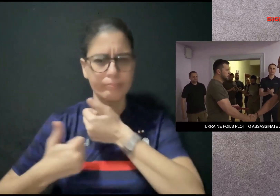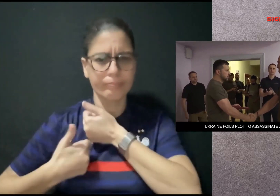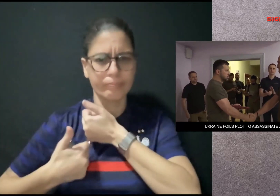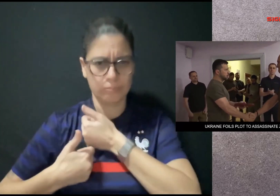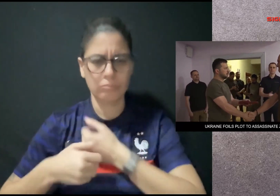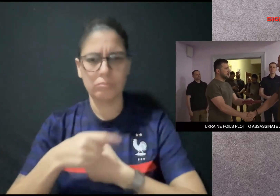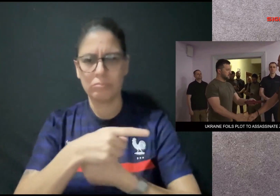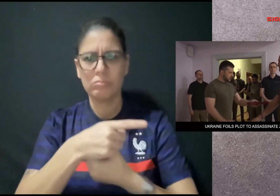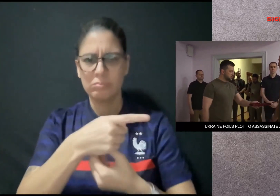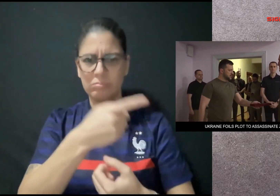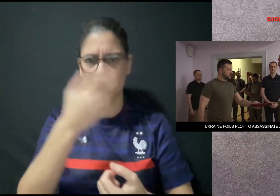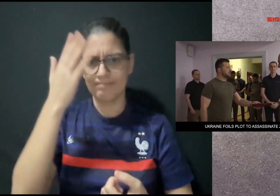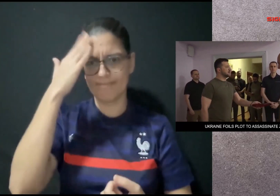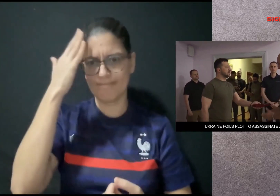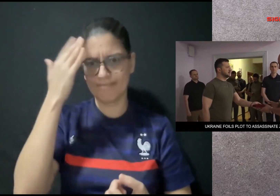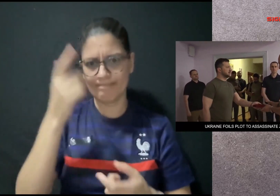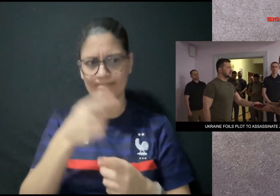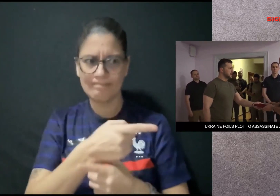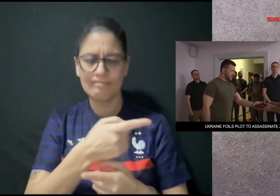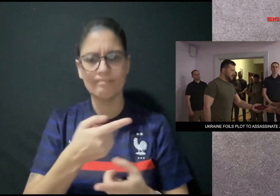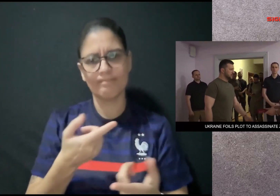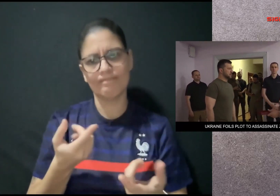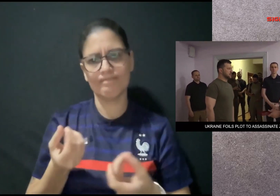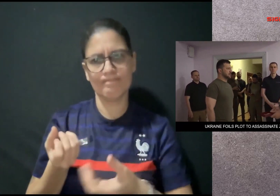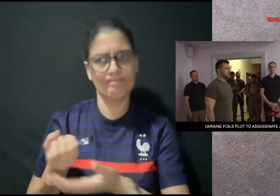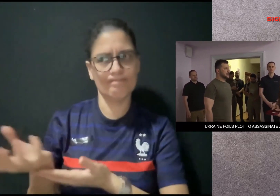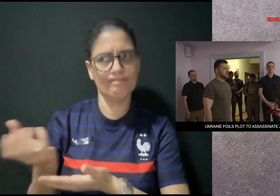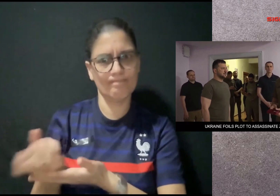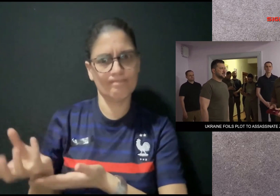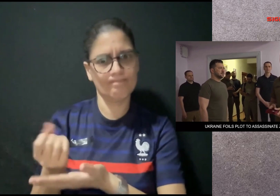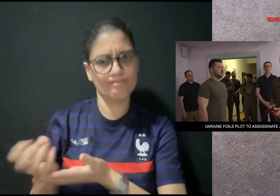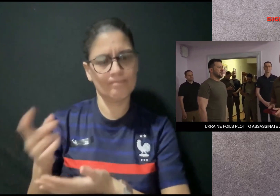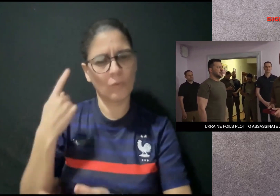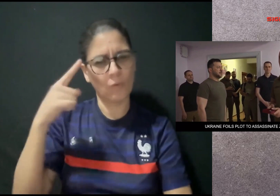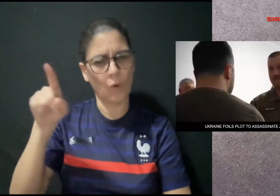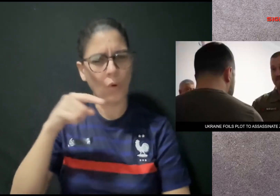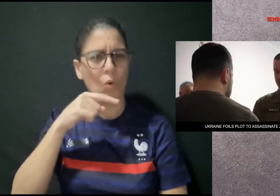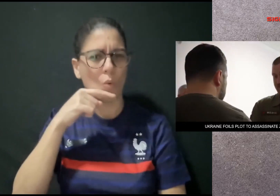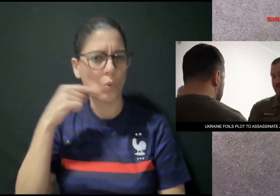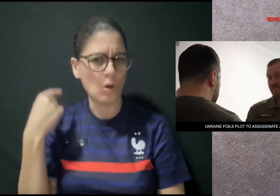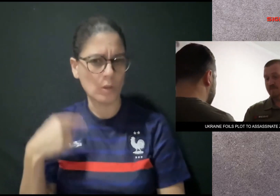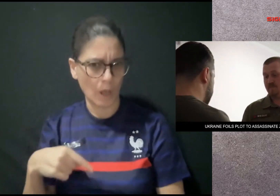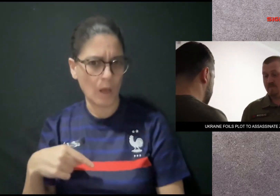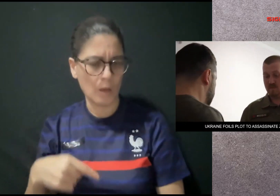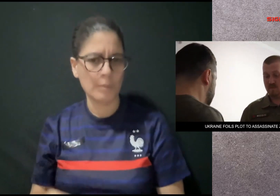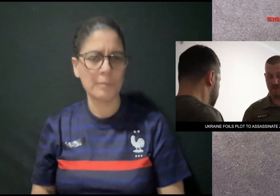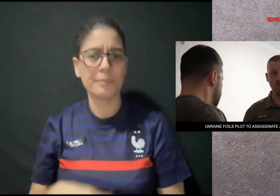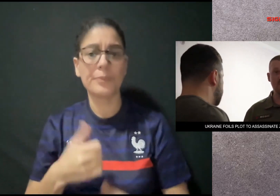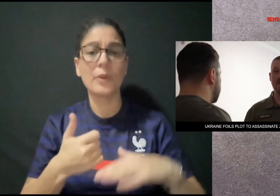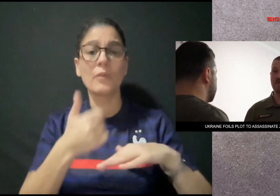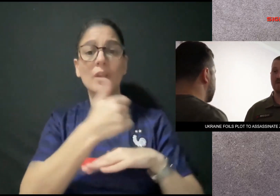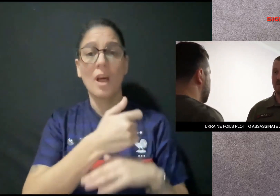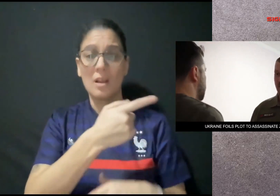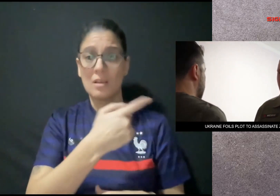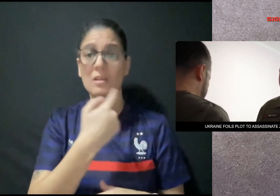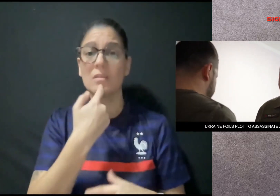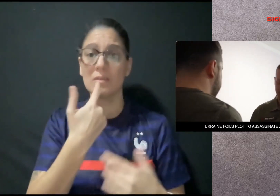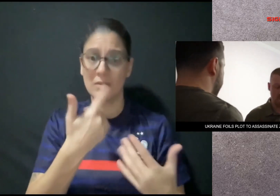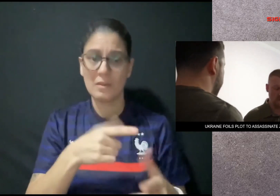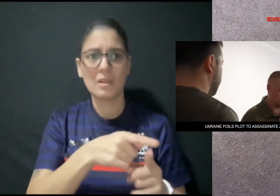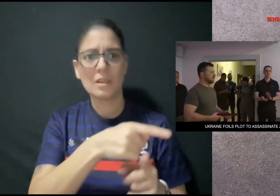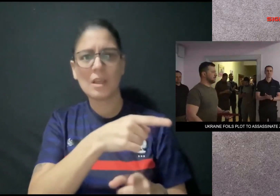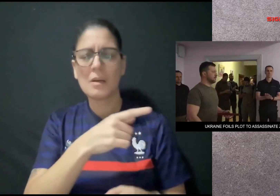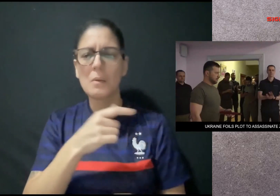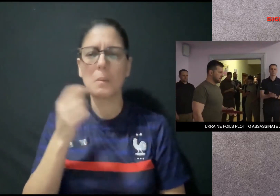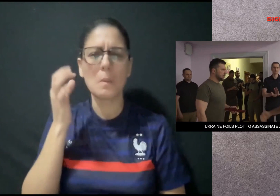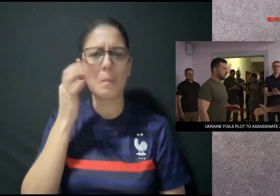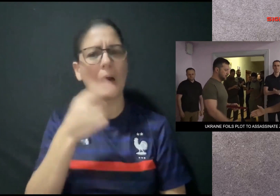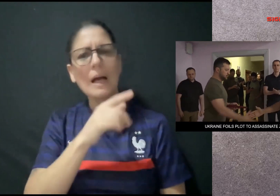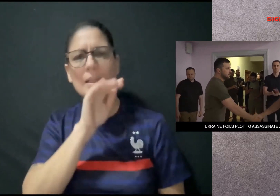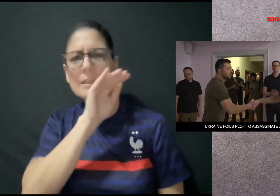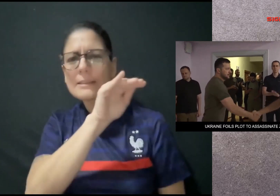in a military surplus store and appears to have been an informant for Russia officials